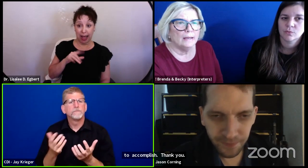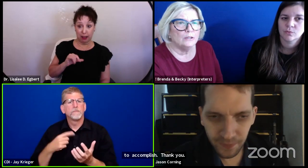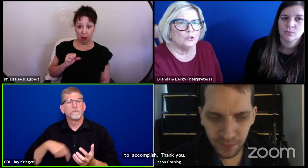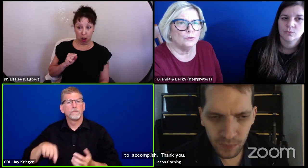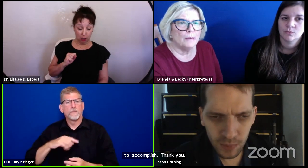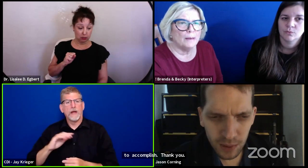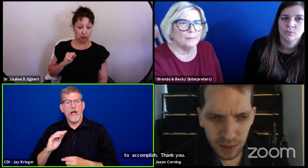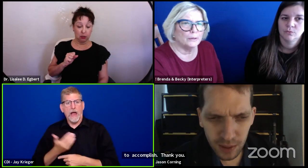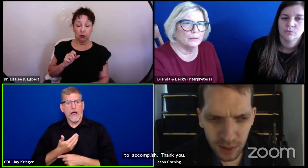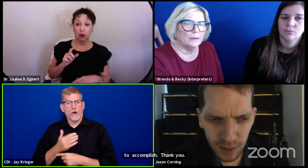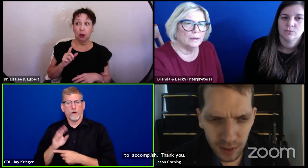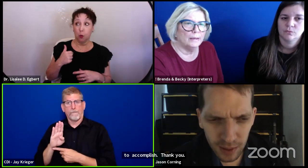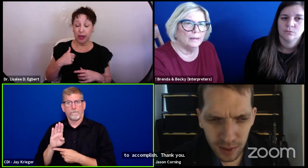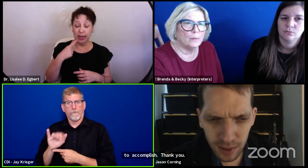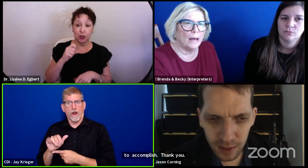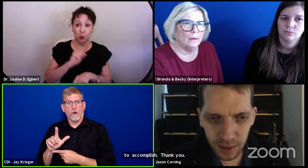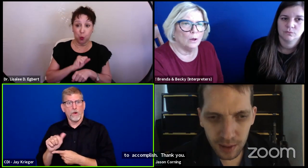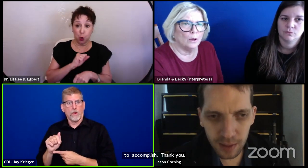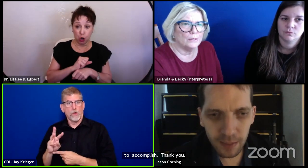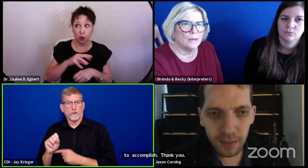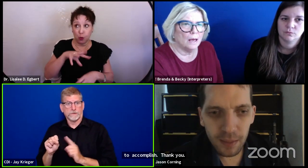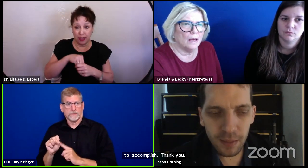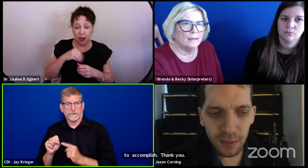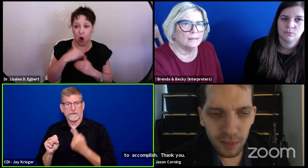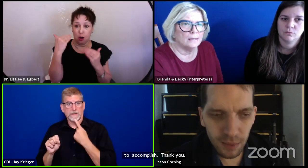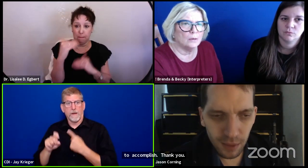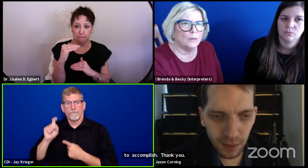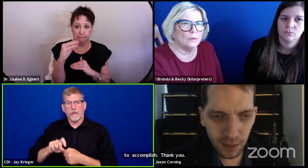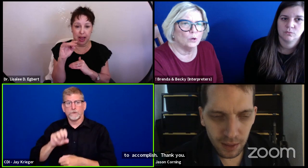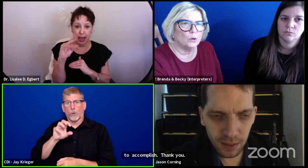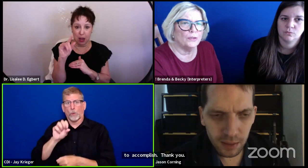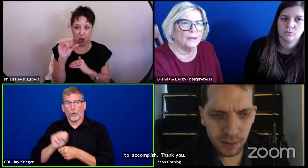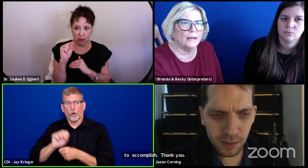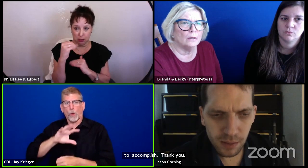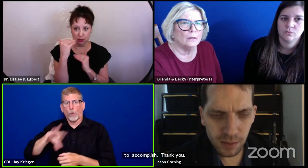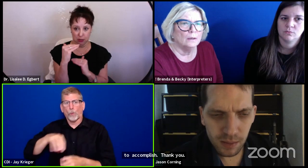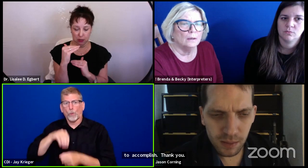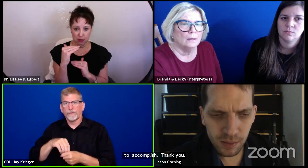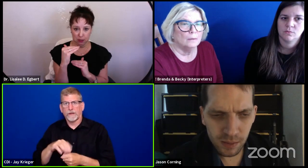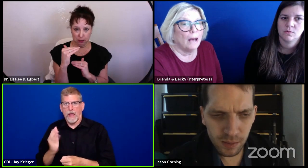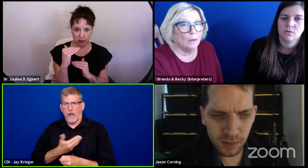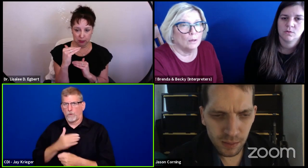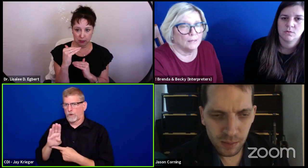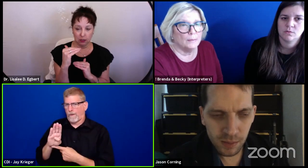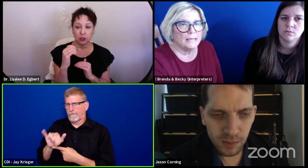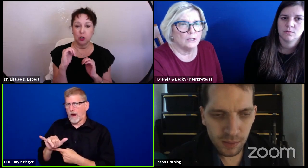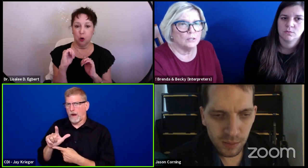And I do remember in our bylaws, it says that we can work within our bylaws, the limitations